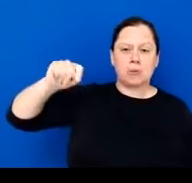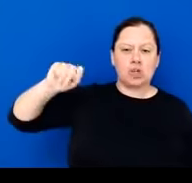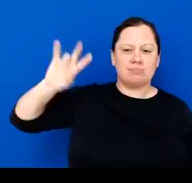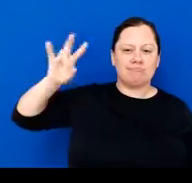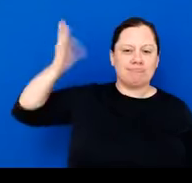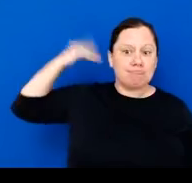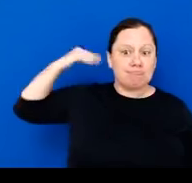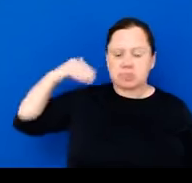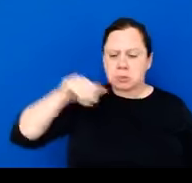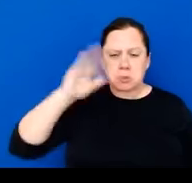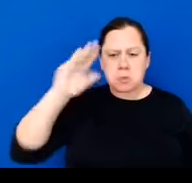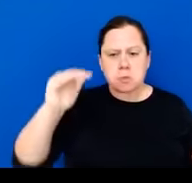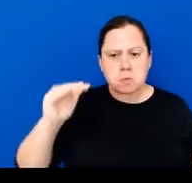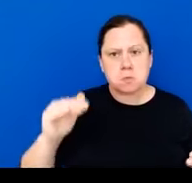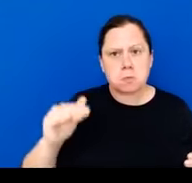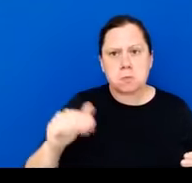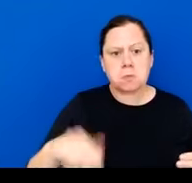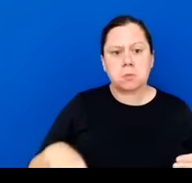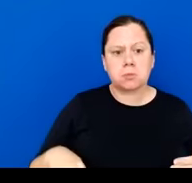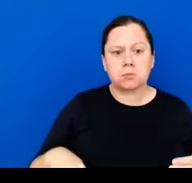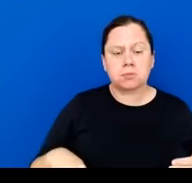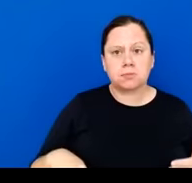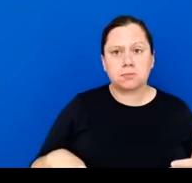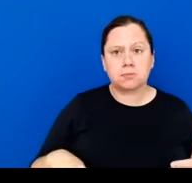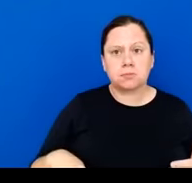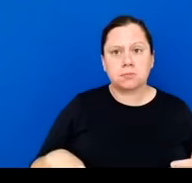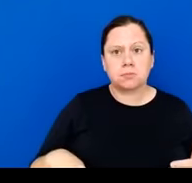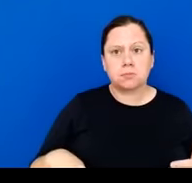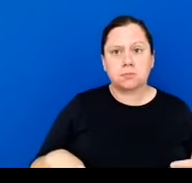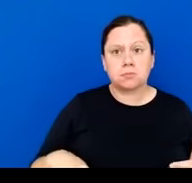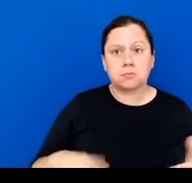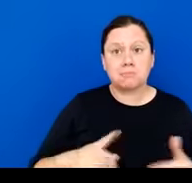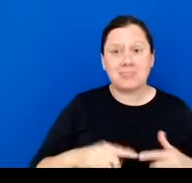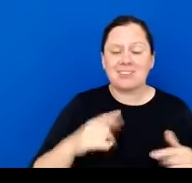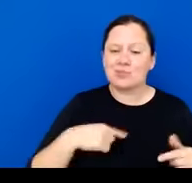we'll be keeping a very close eye on it so that's it for your weather